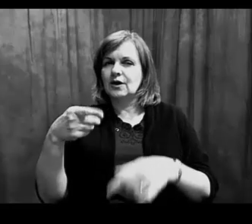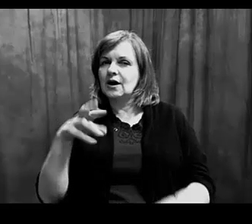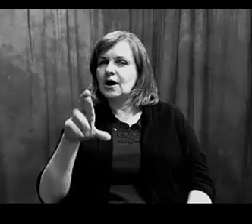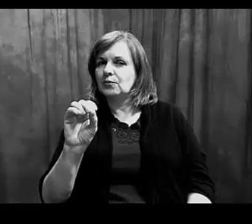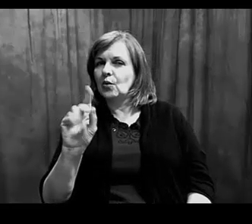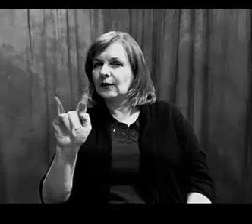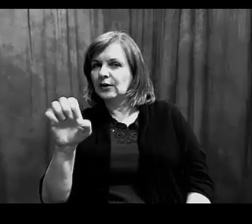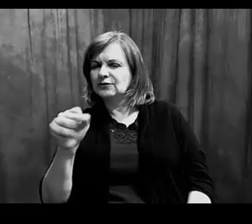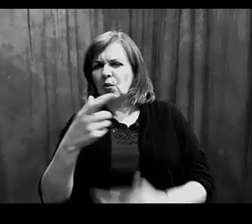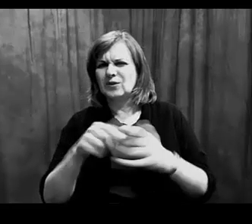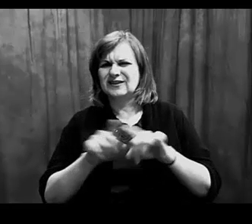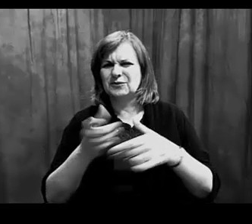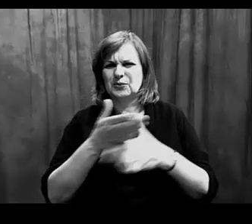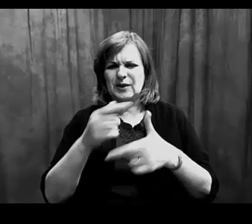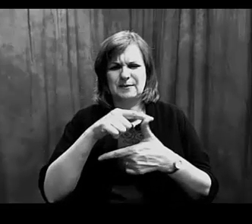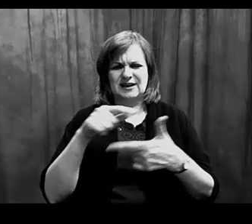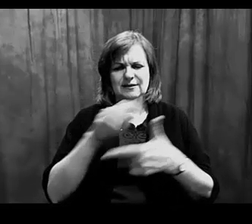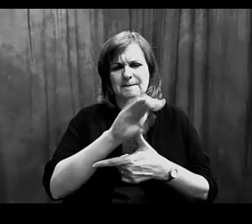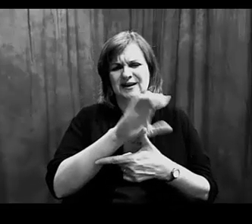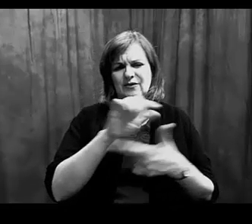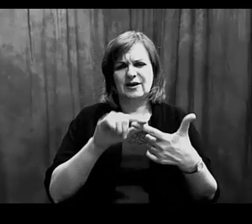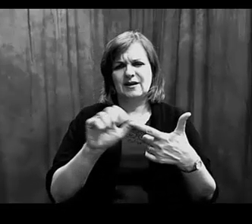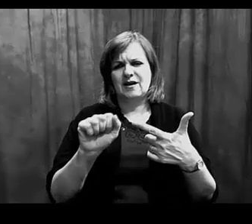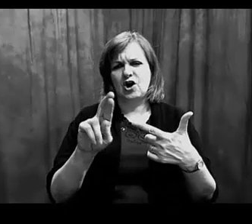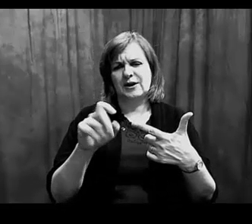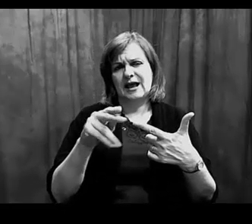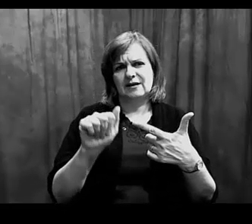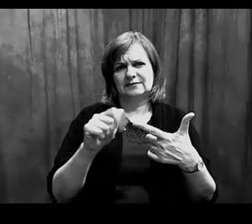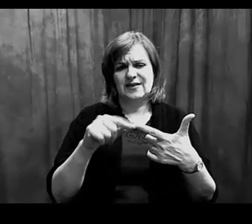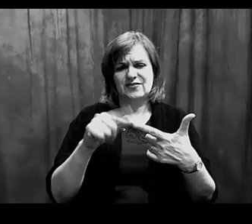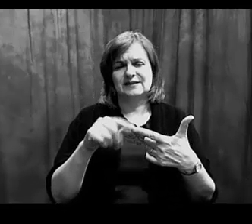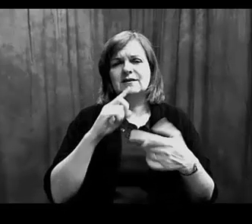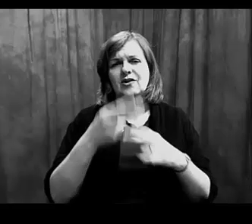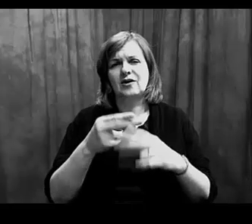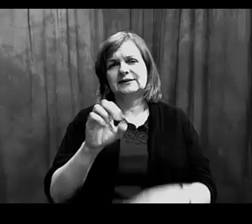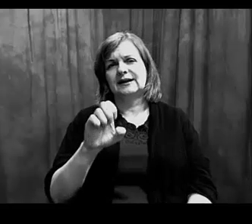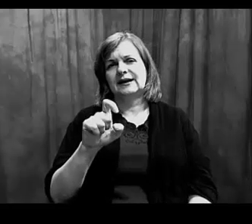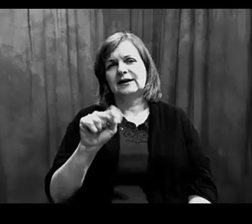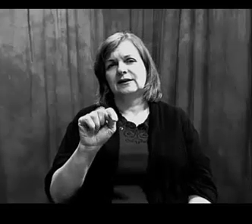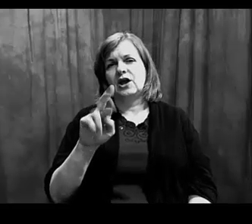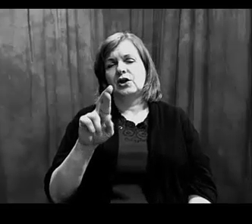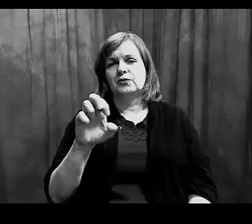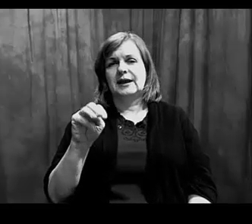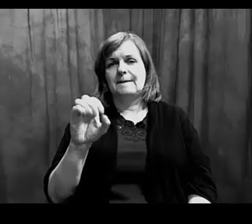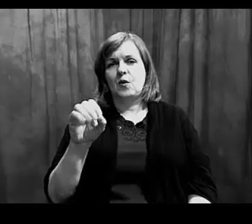so when we look at these we will look at their important role now yes some of them make